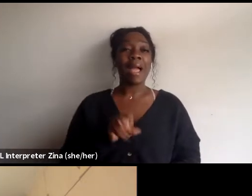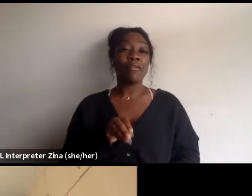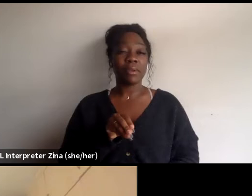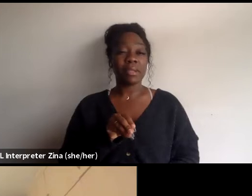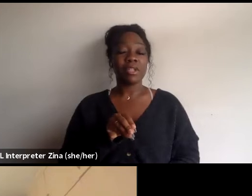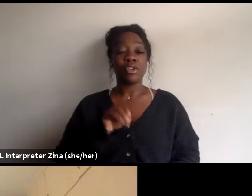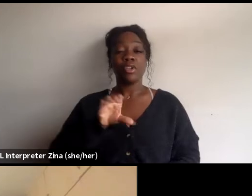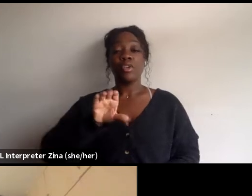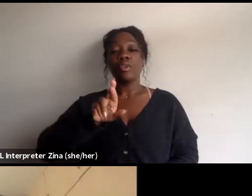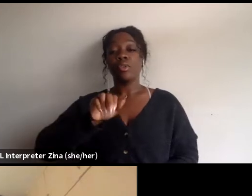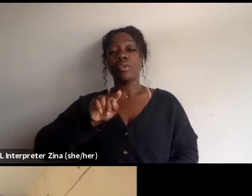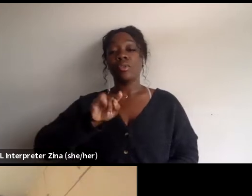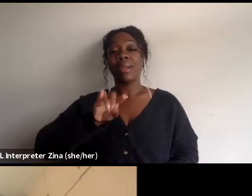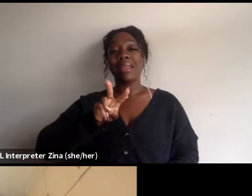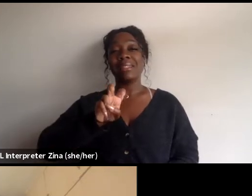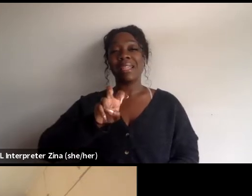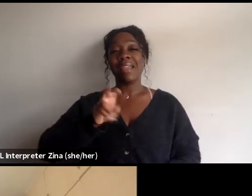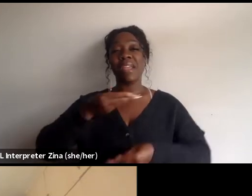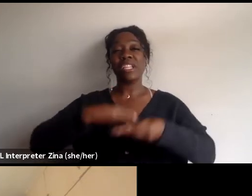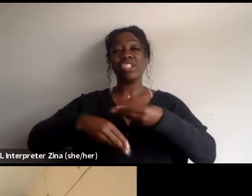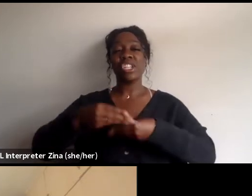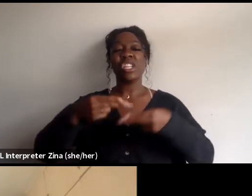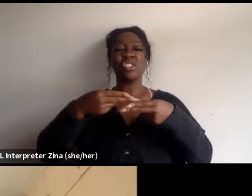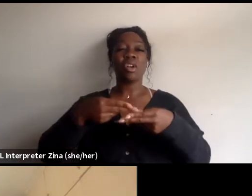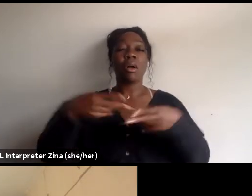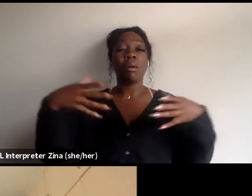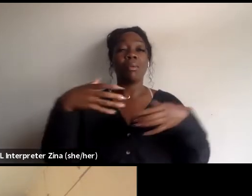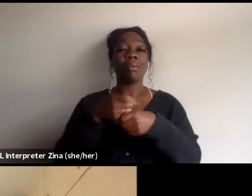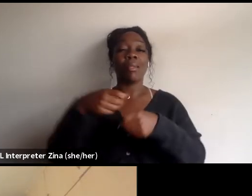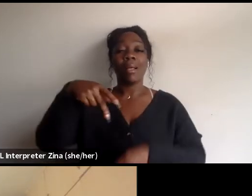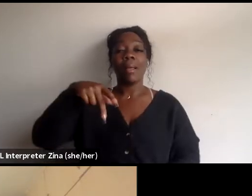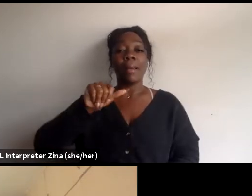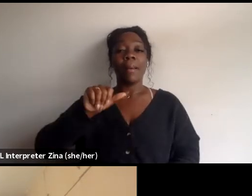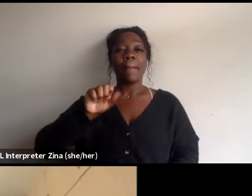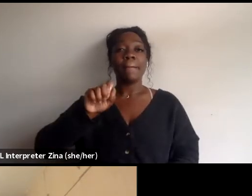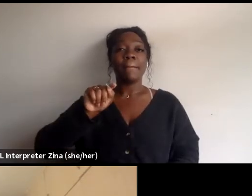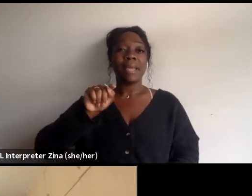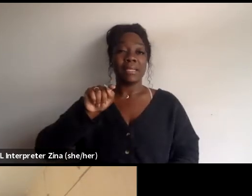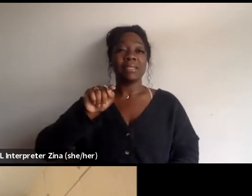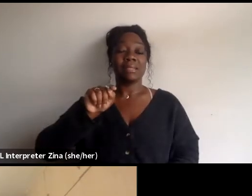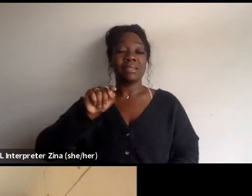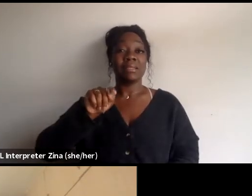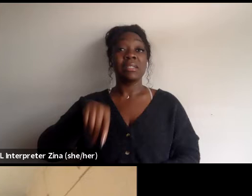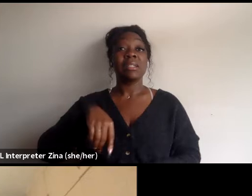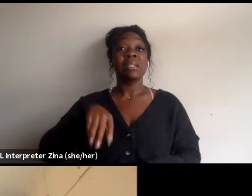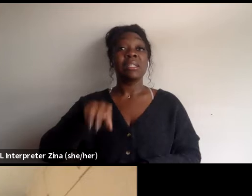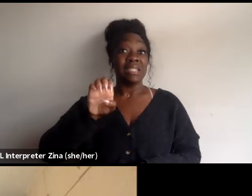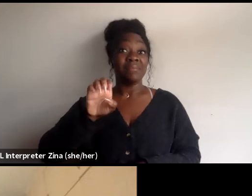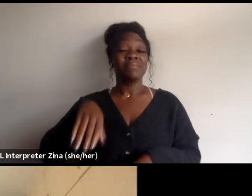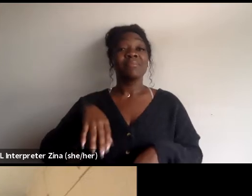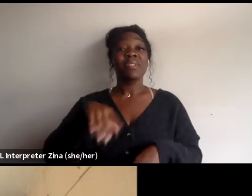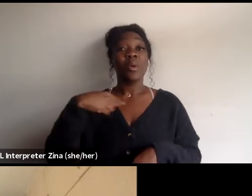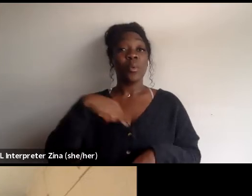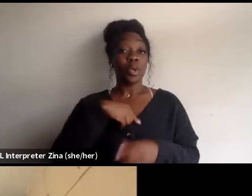And it really is about creating a space for artists on the continent.